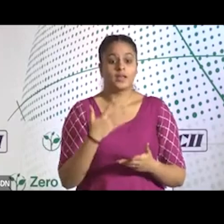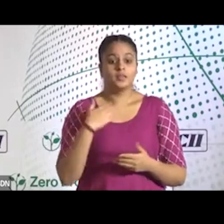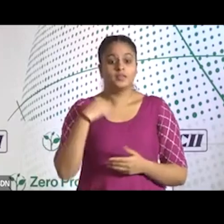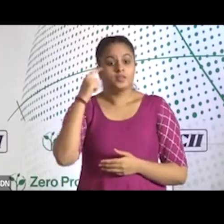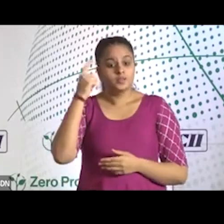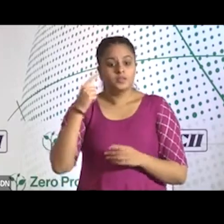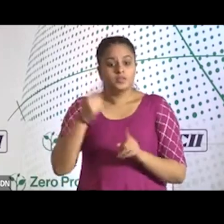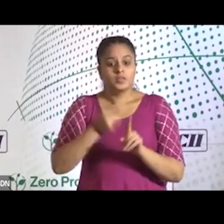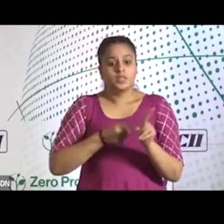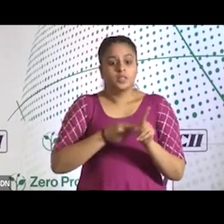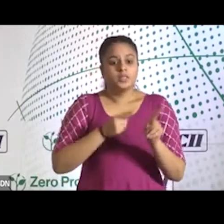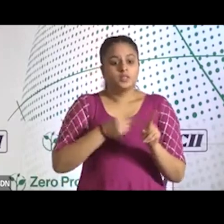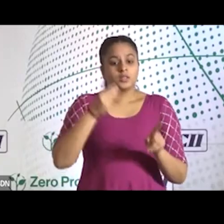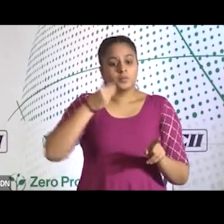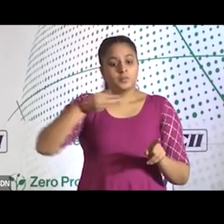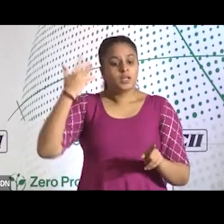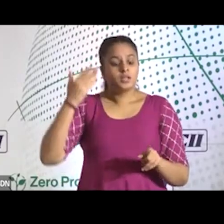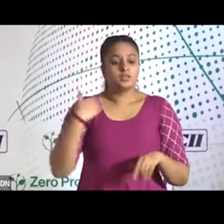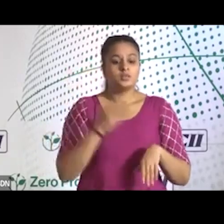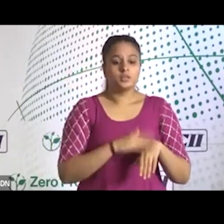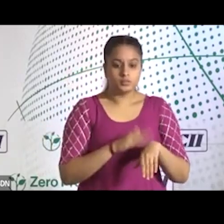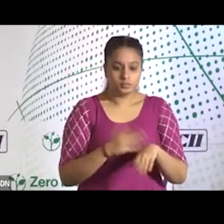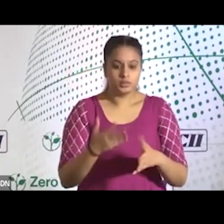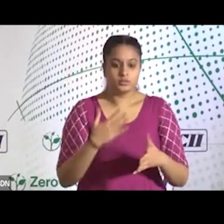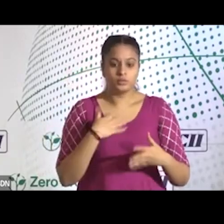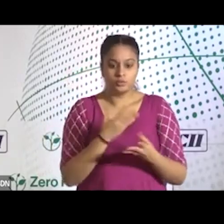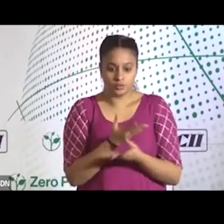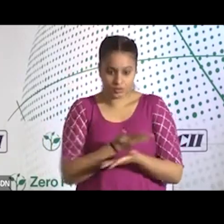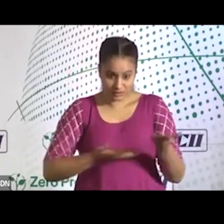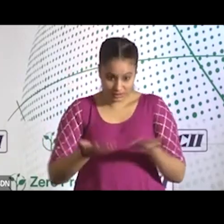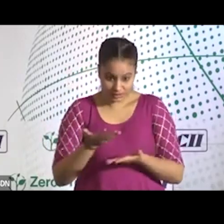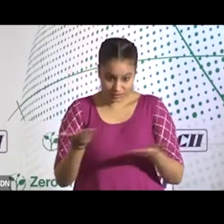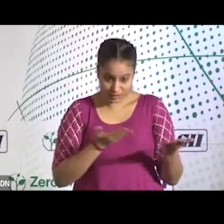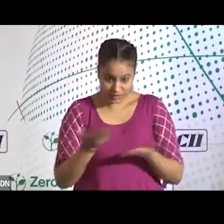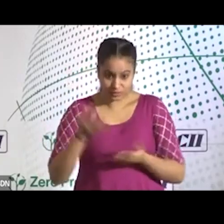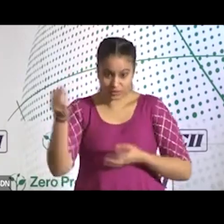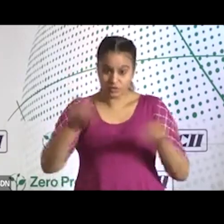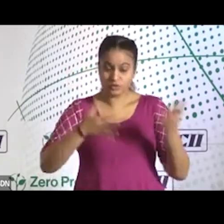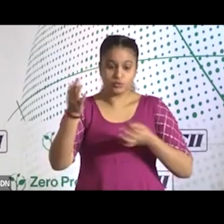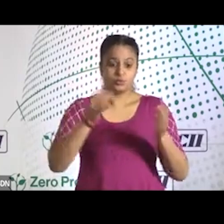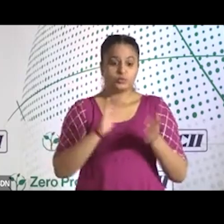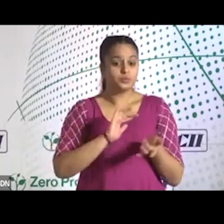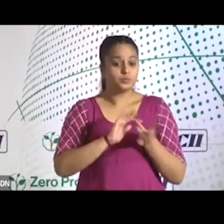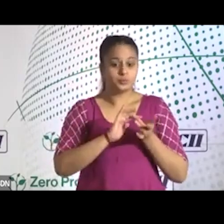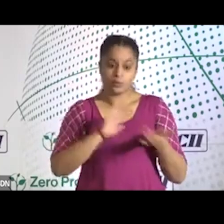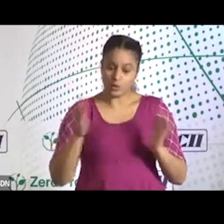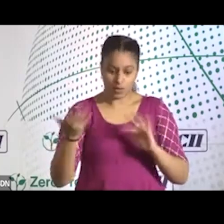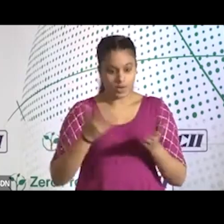how we consume some of the products and services today completely digitally. Right? Can be done.